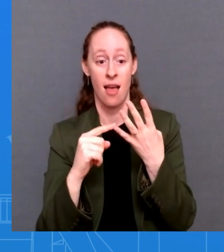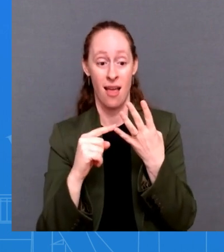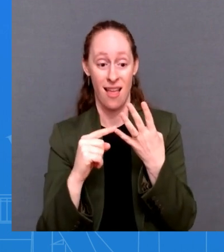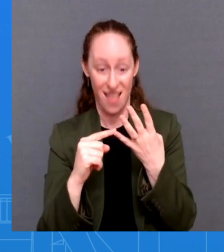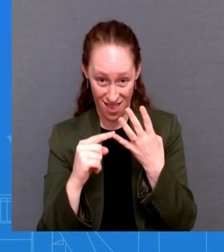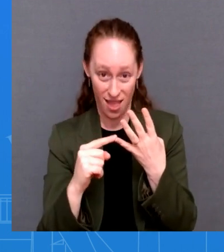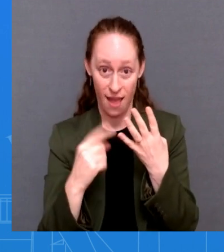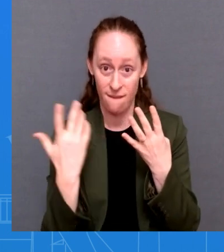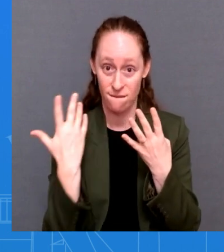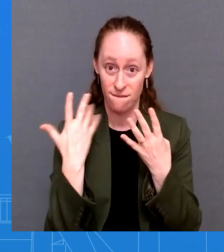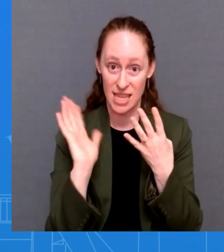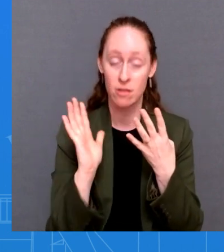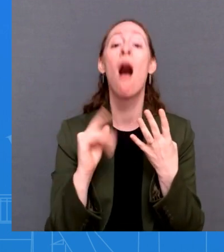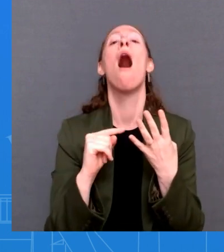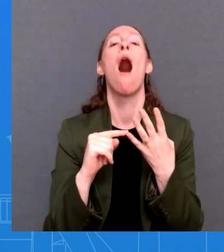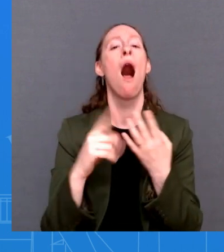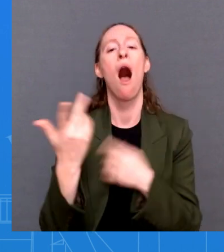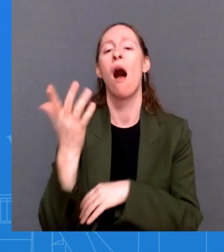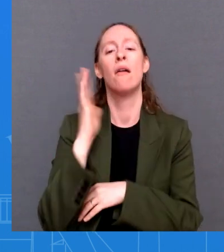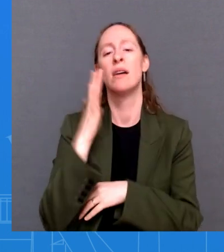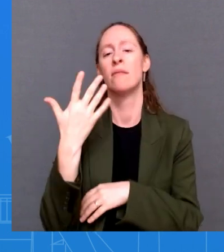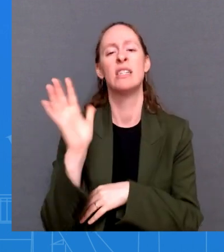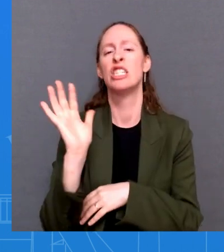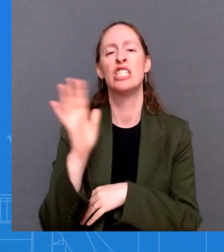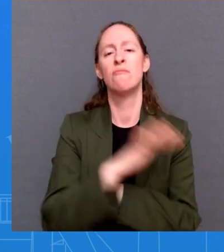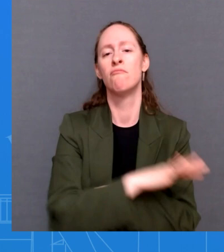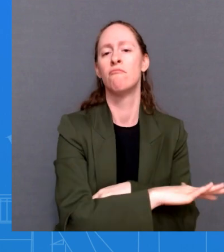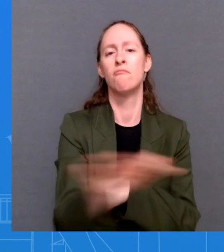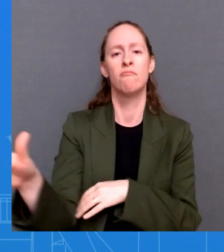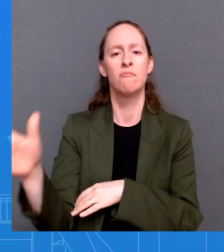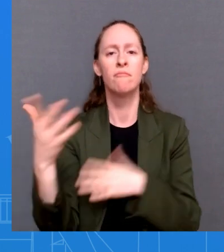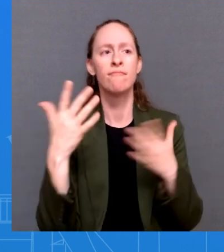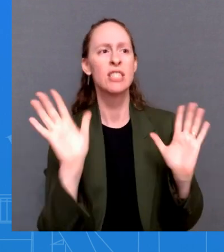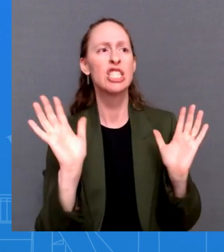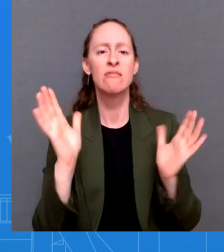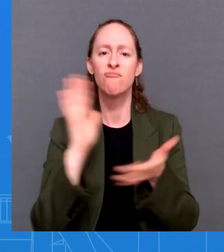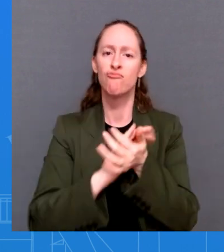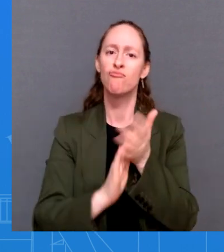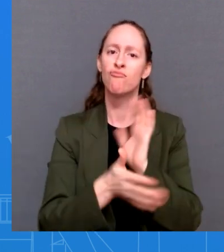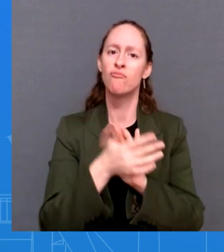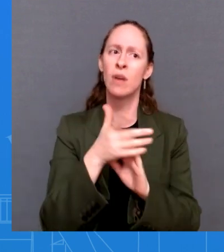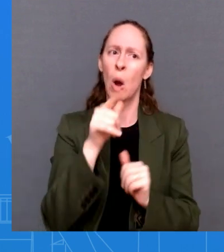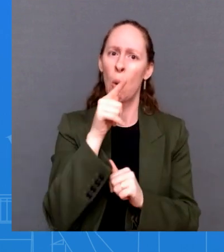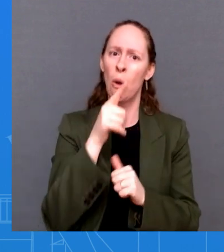but this is an important step along the way. Now, as supply continues to increase steadily